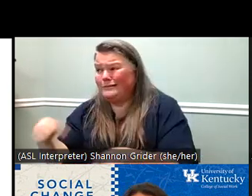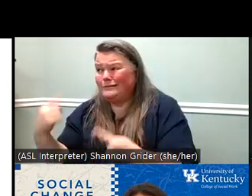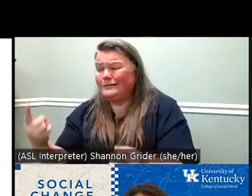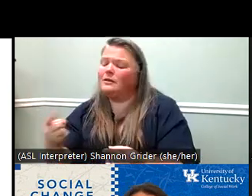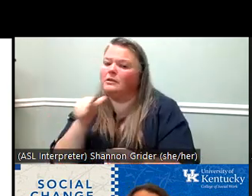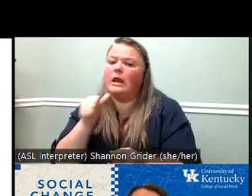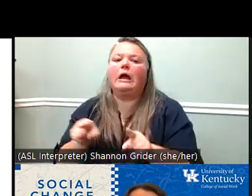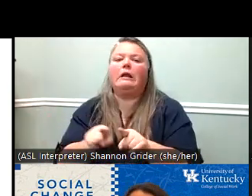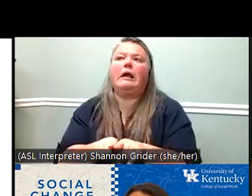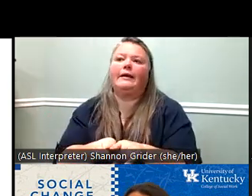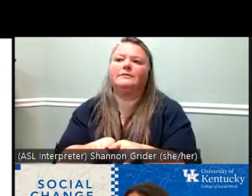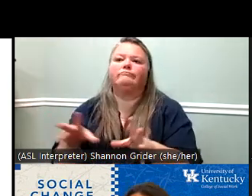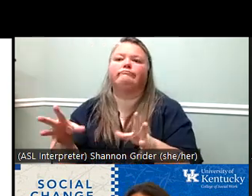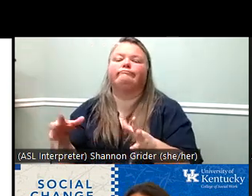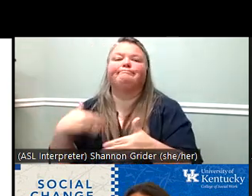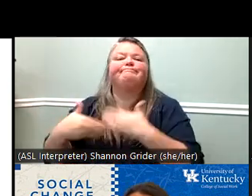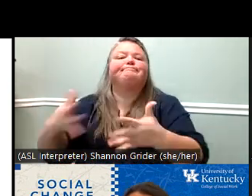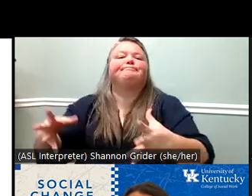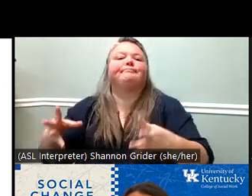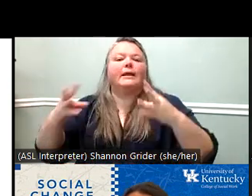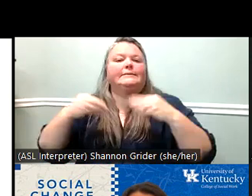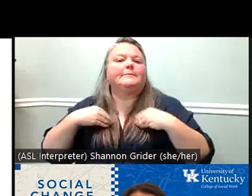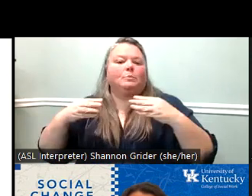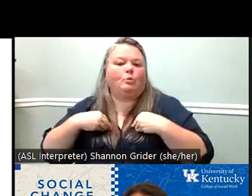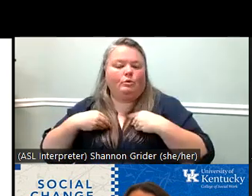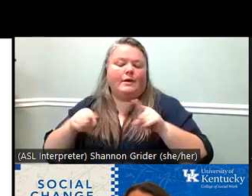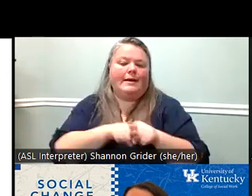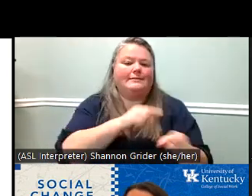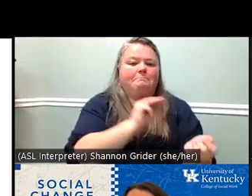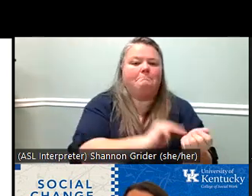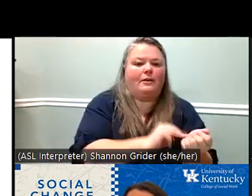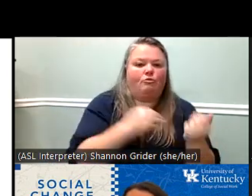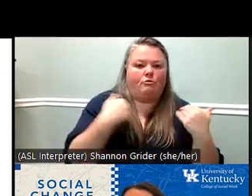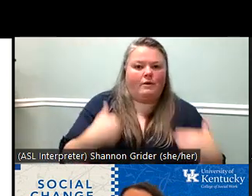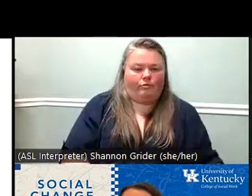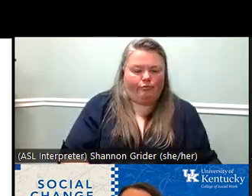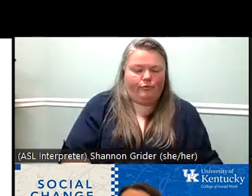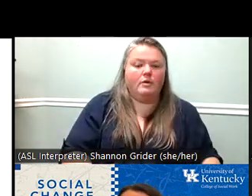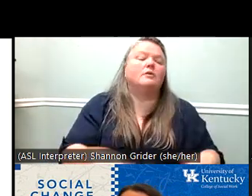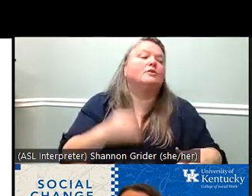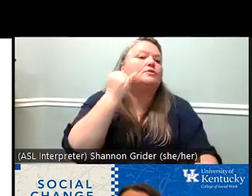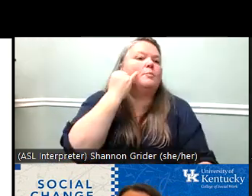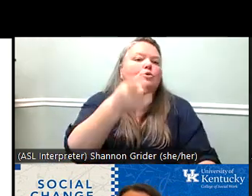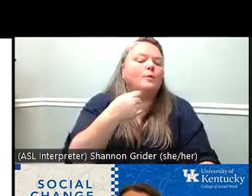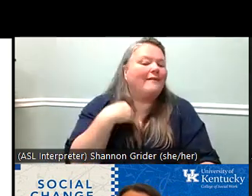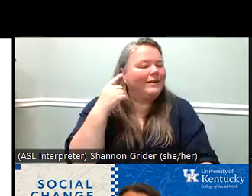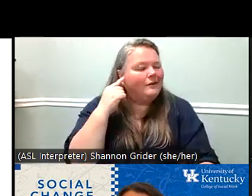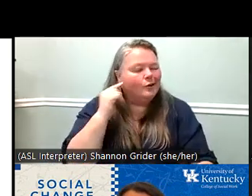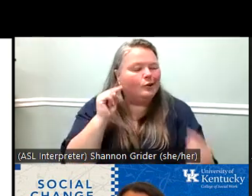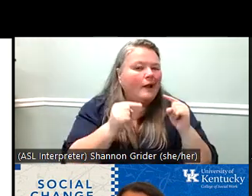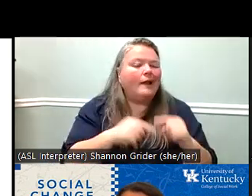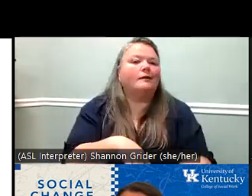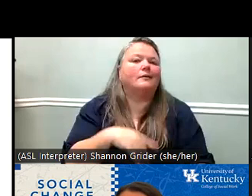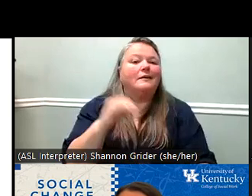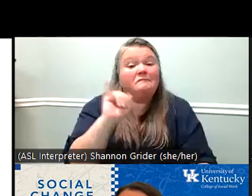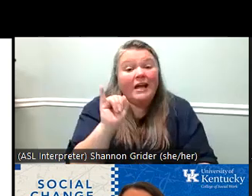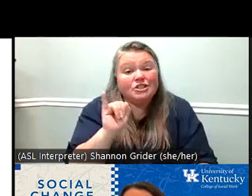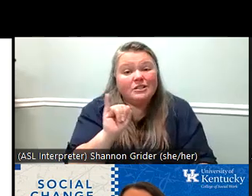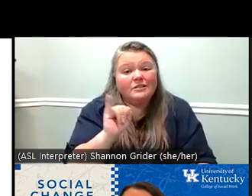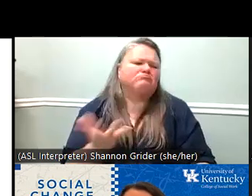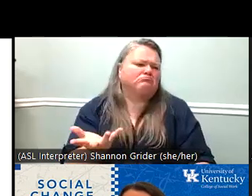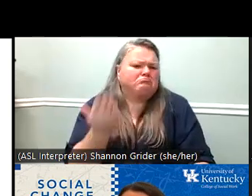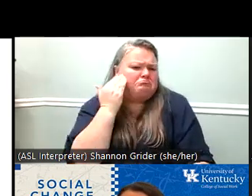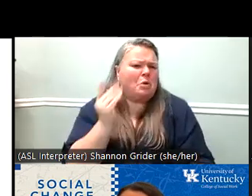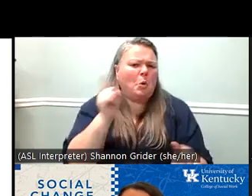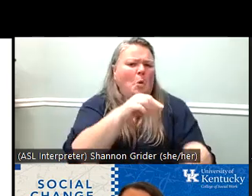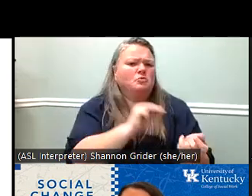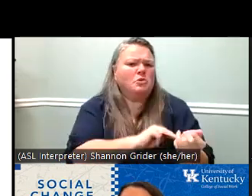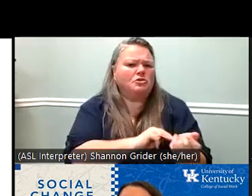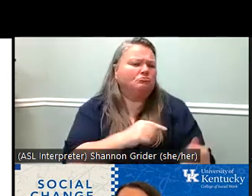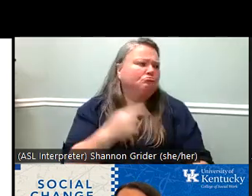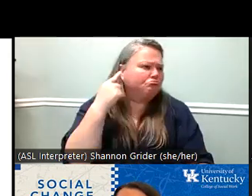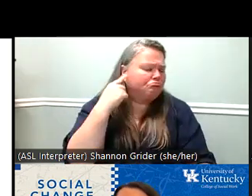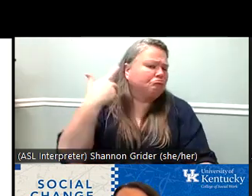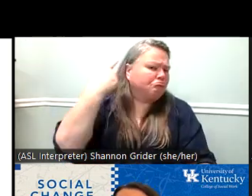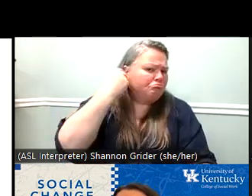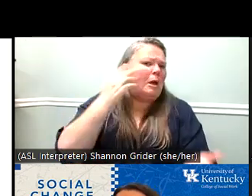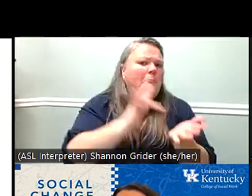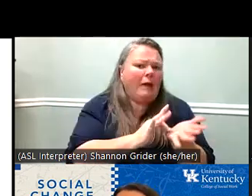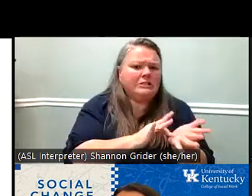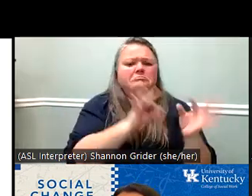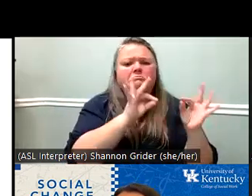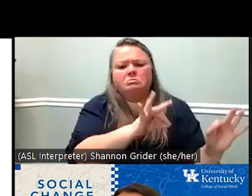OF MENTAL HEALTH INTERVENTION. THERE'S SO MANY DIFFERENT MENTAL HEALTH INTERVENTIONS, AND THEY PREVIOUSLY, HISTORICALLY HAVE BEEN LESS ACCEPTED THAN MENTAL HEALTH